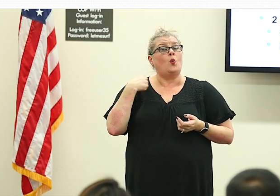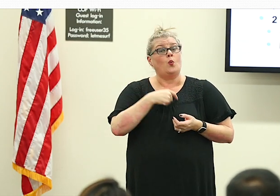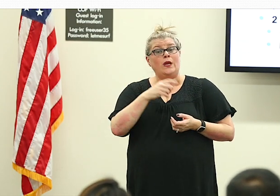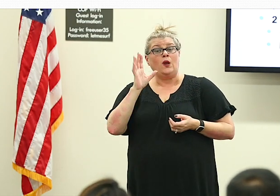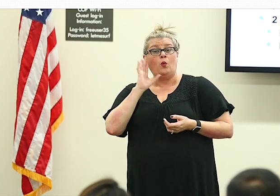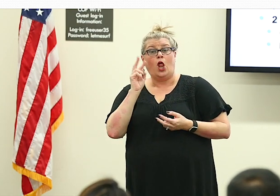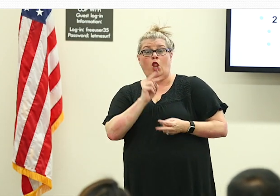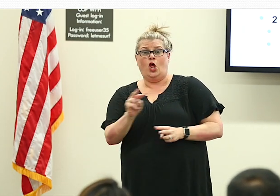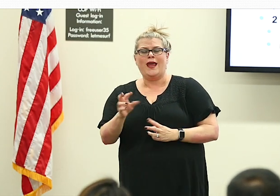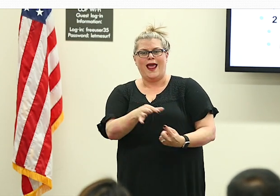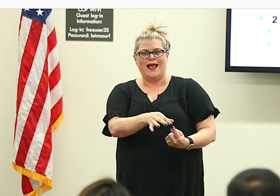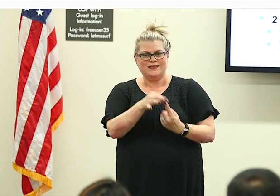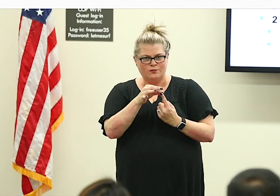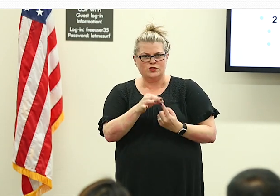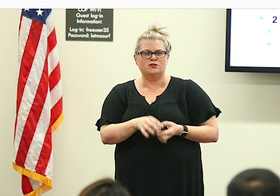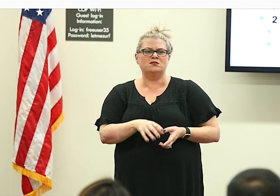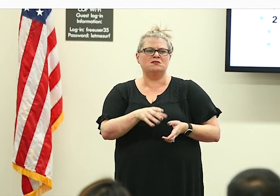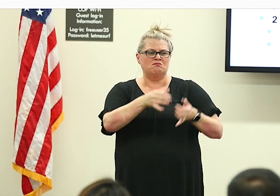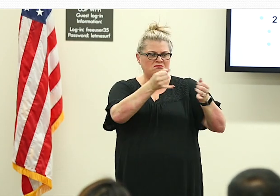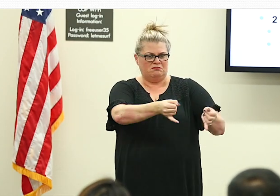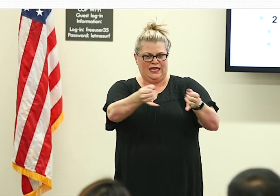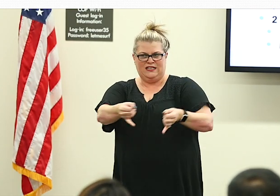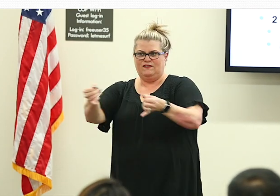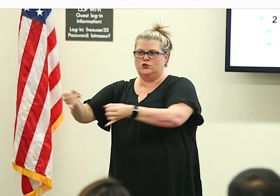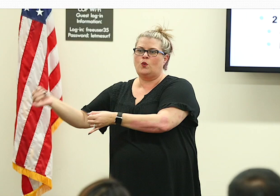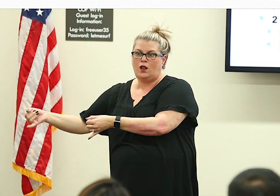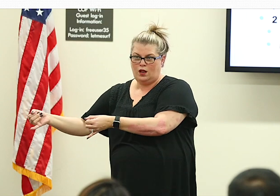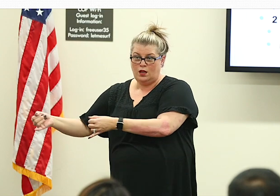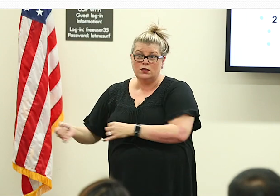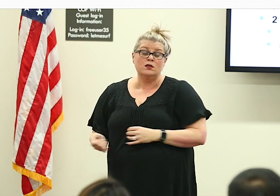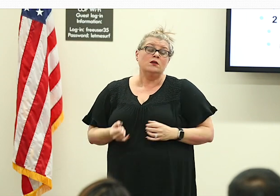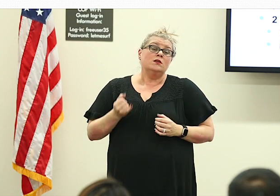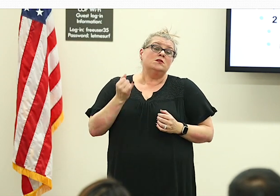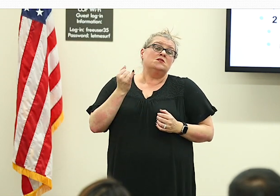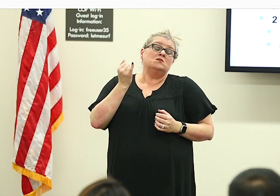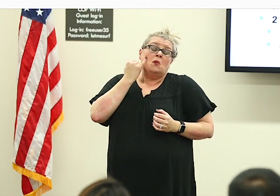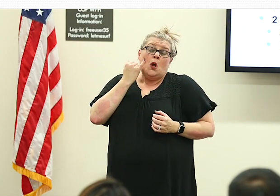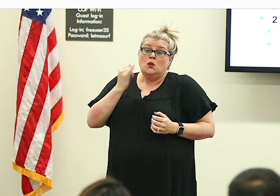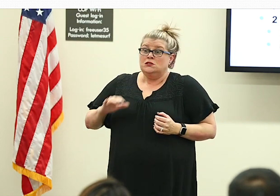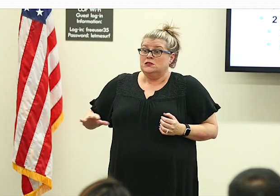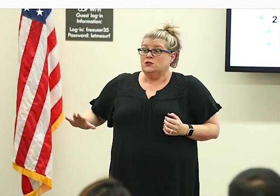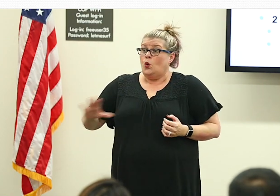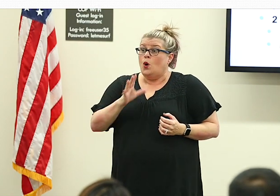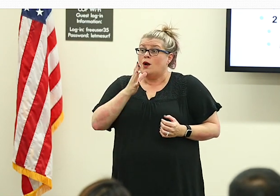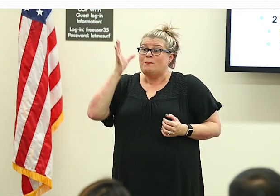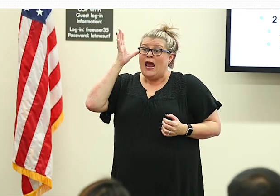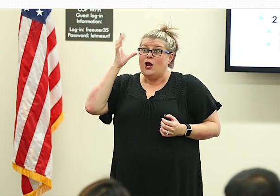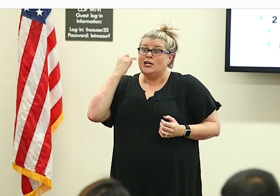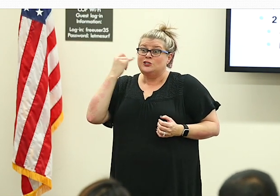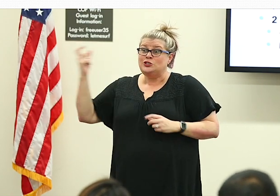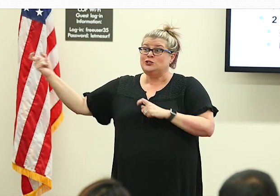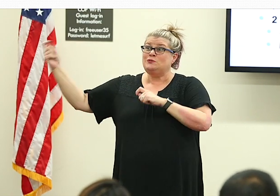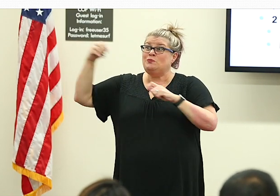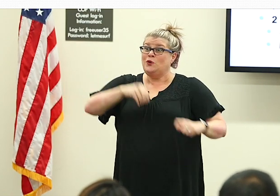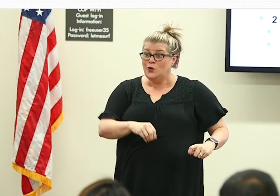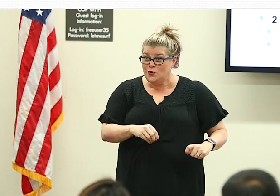on a case-by-case basis. So if... say your parents just moved from another country four months ago,